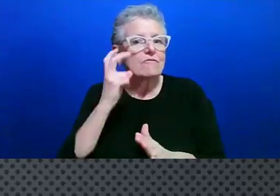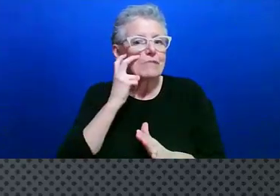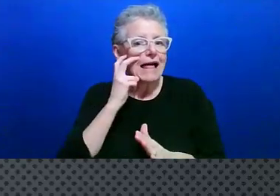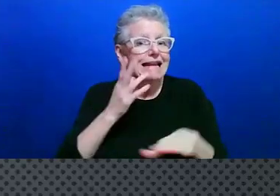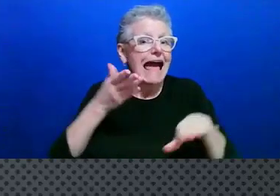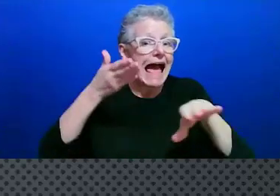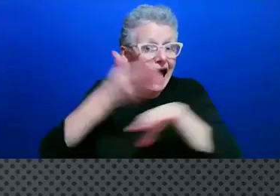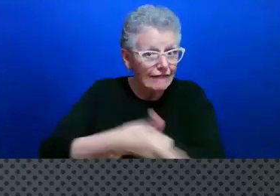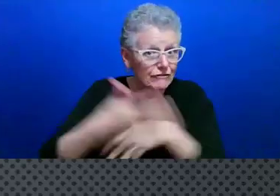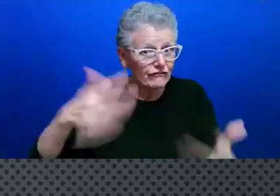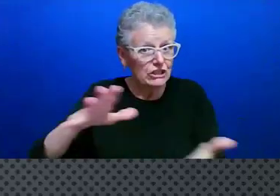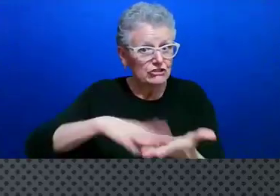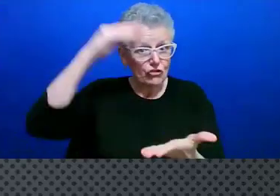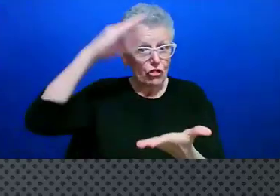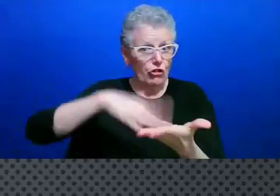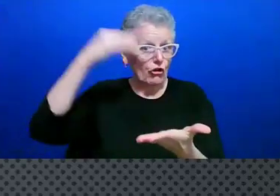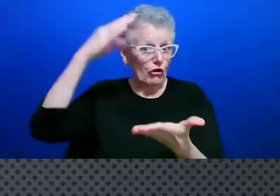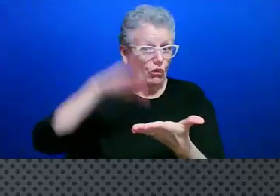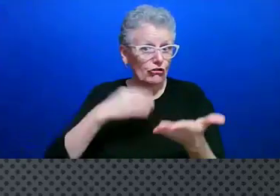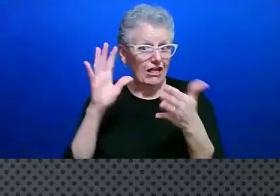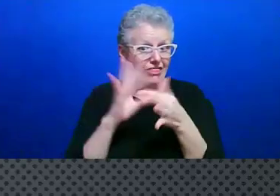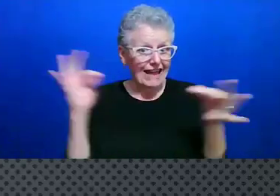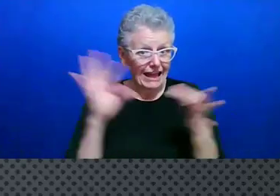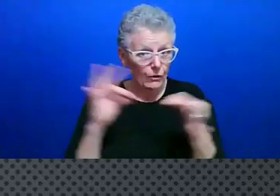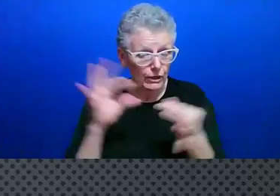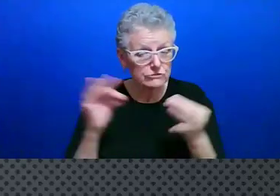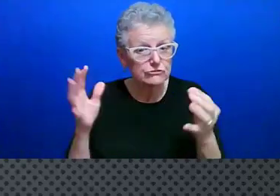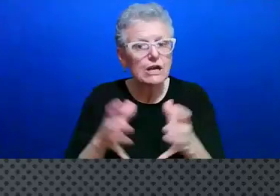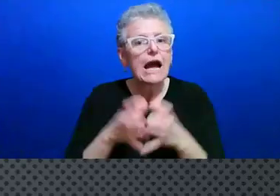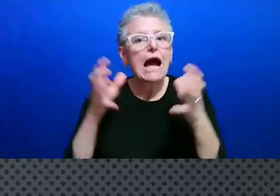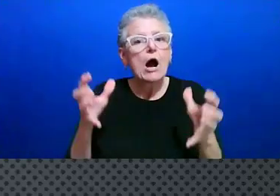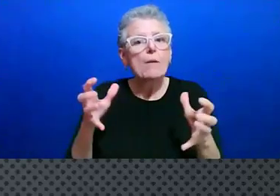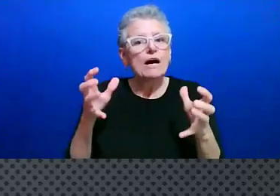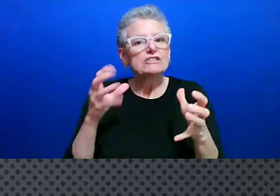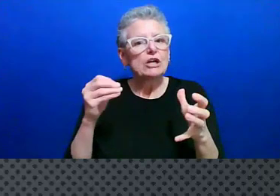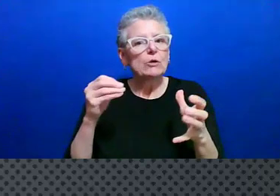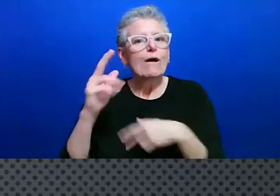The amount and kind of educational intervention